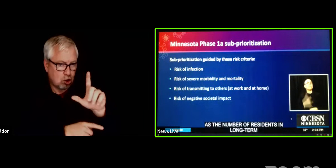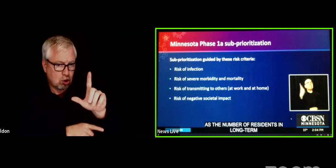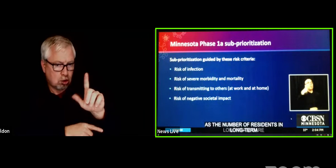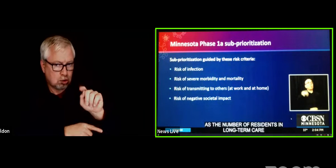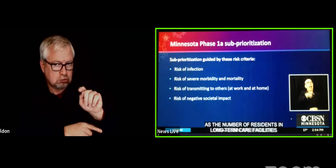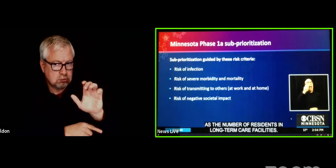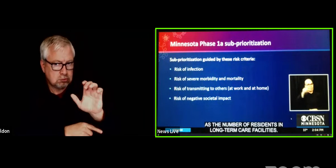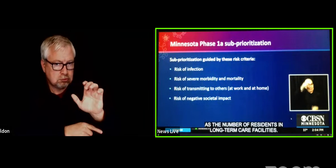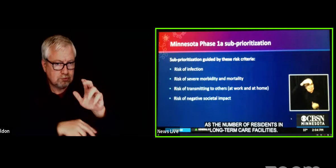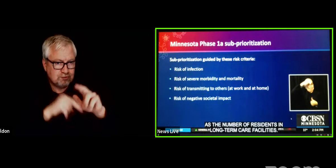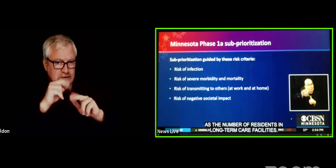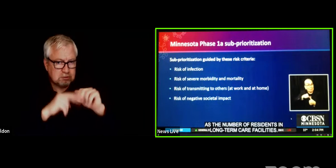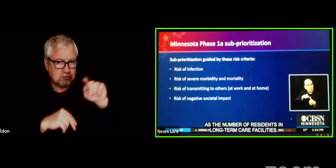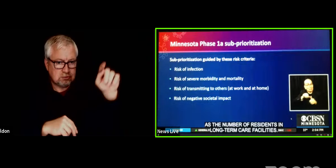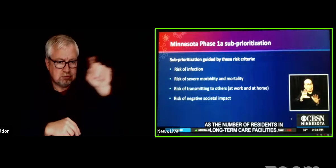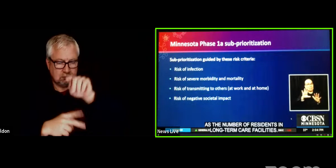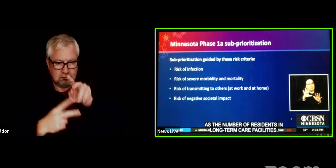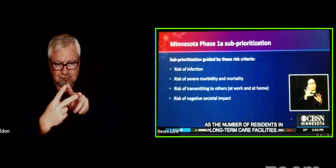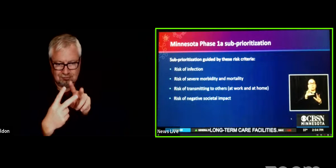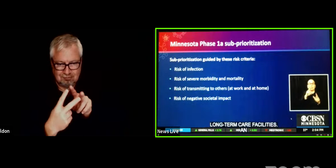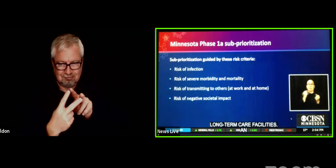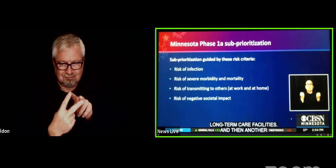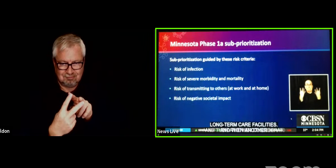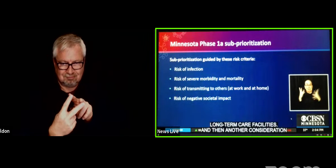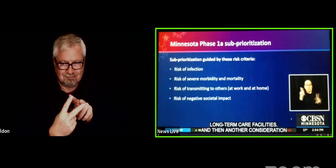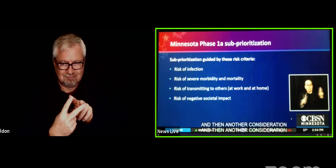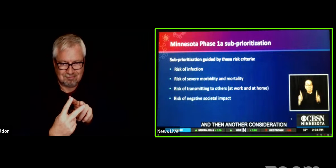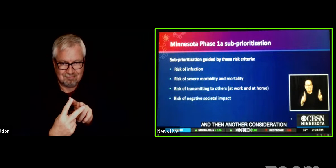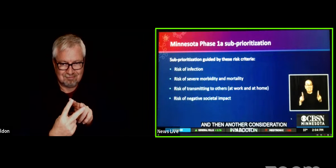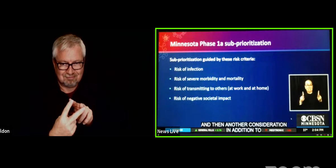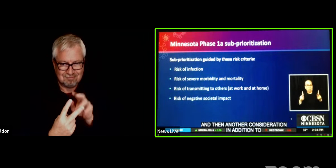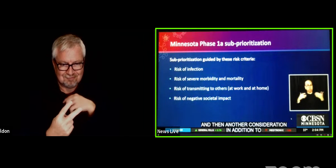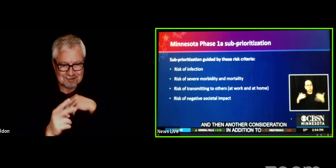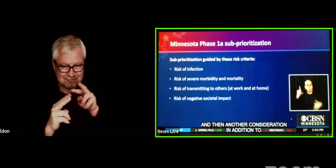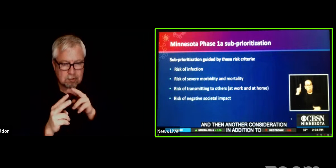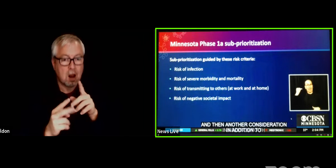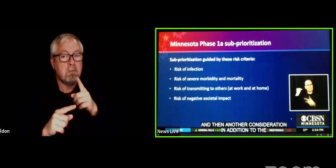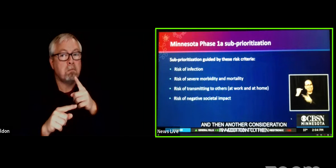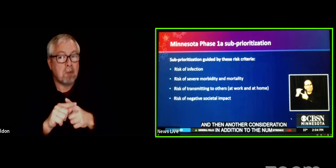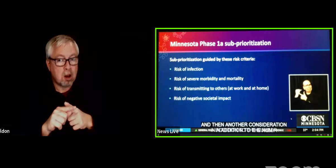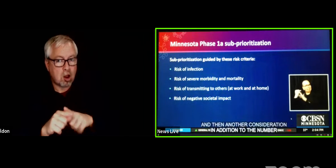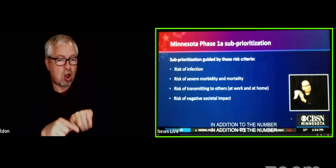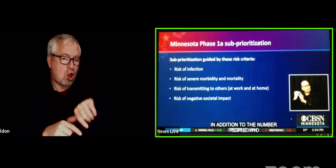OF PEOPLE THAT NEEDED TO BE VACCINATED WAS SOMETHING CALLED THE SOCIAL VULNERABILITY INDEX.